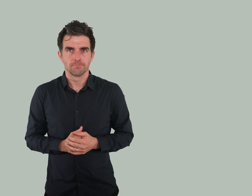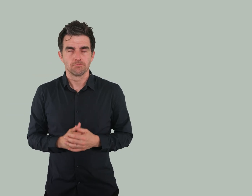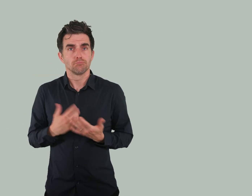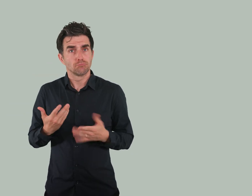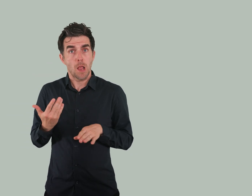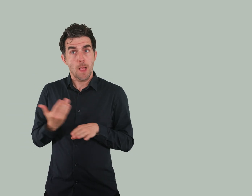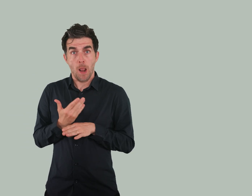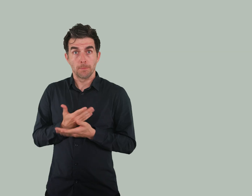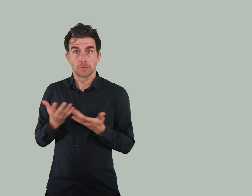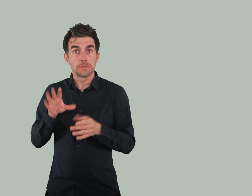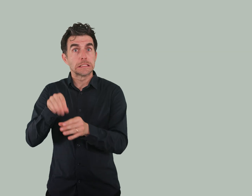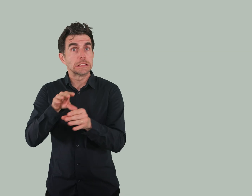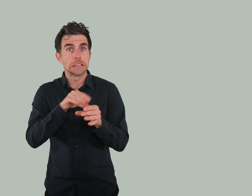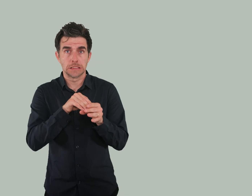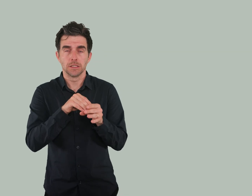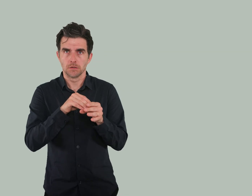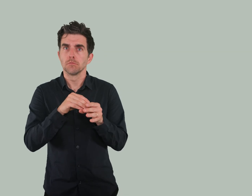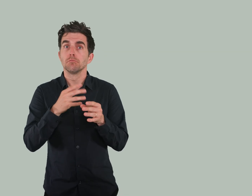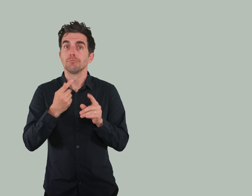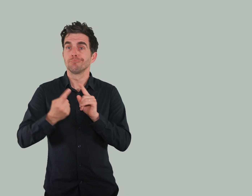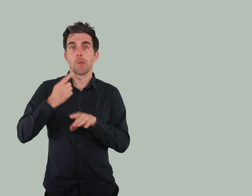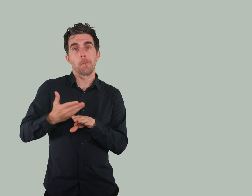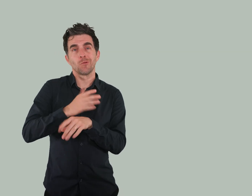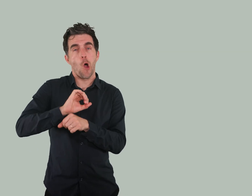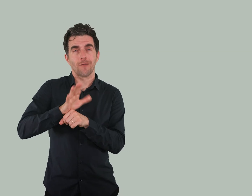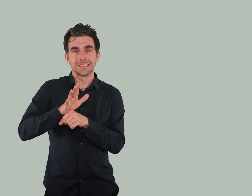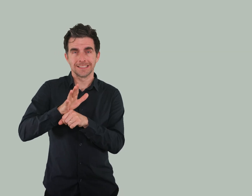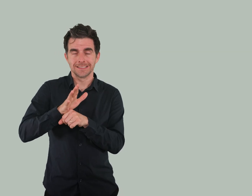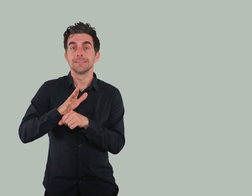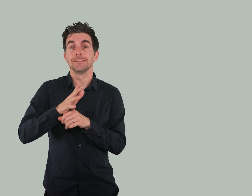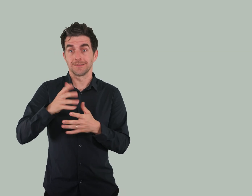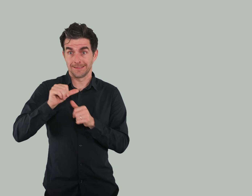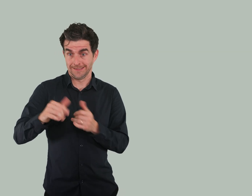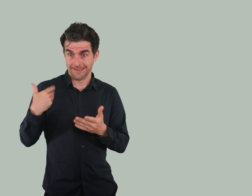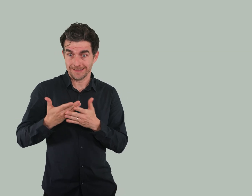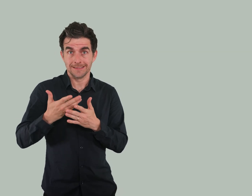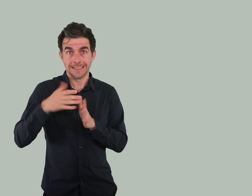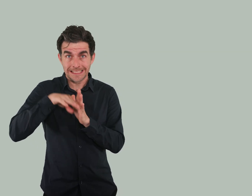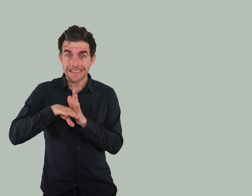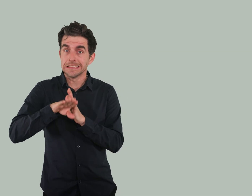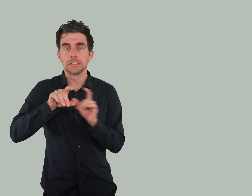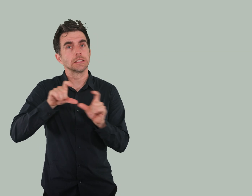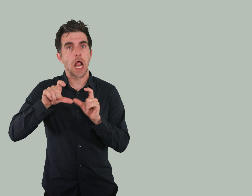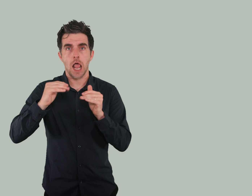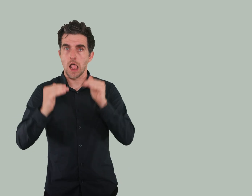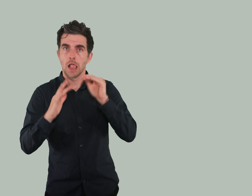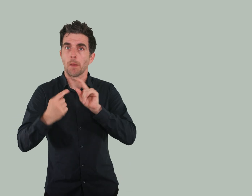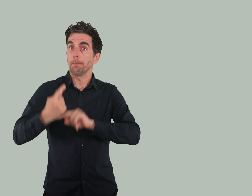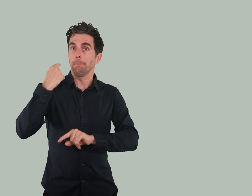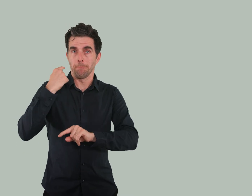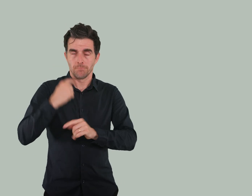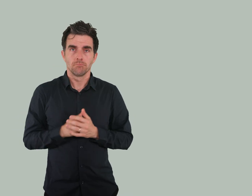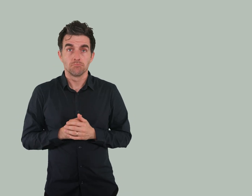Employment in the sector remains below pre-pandemic levels,